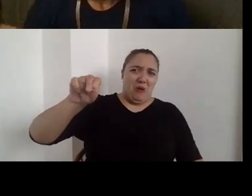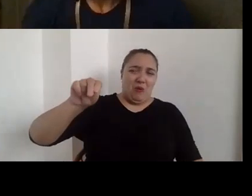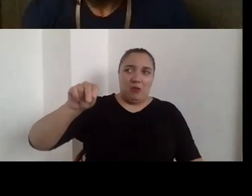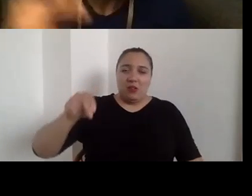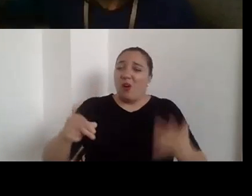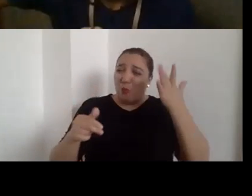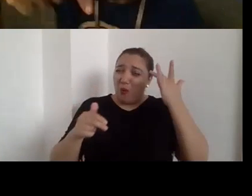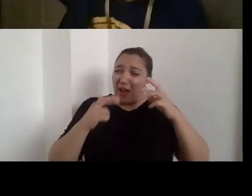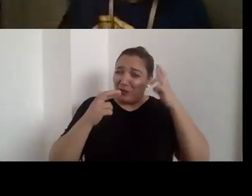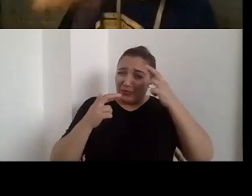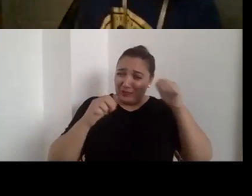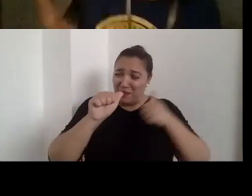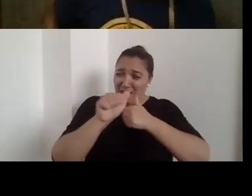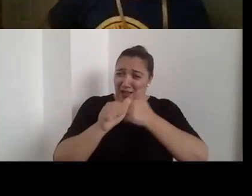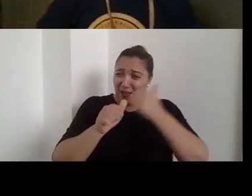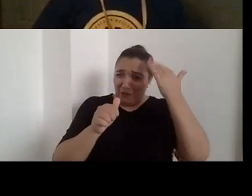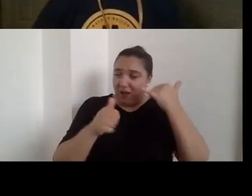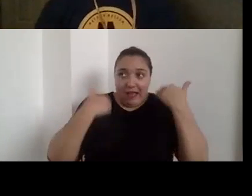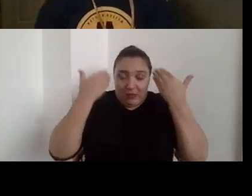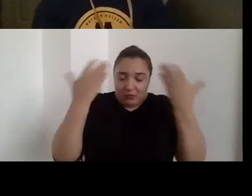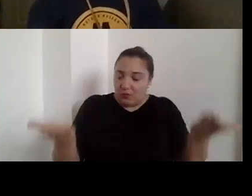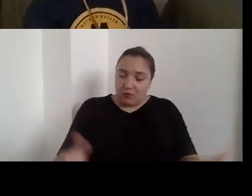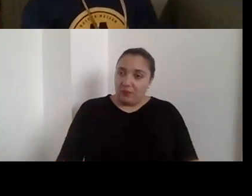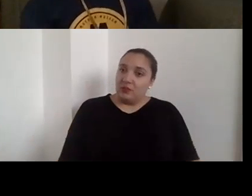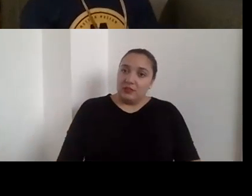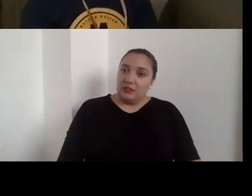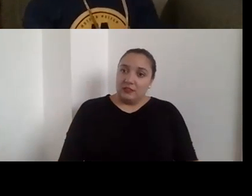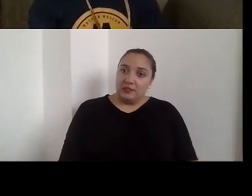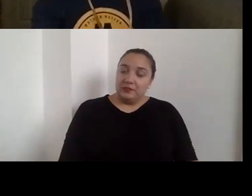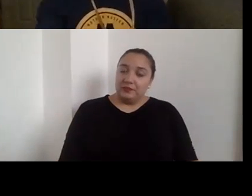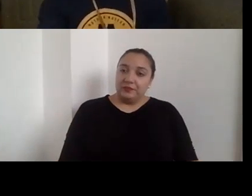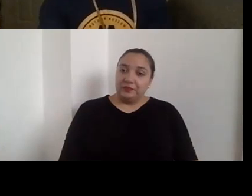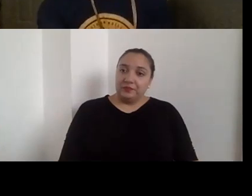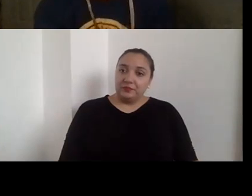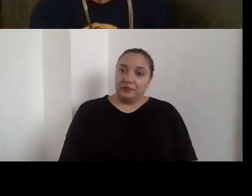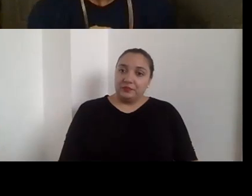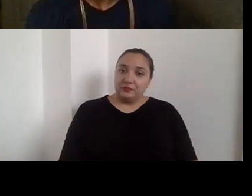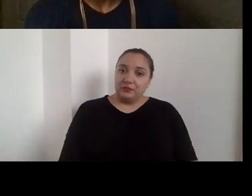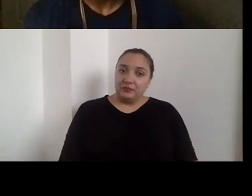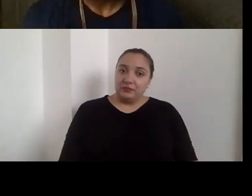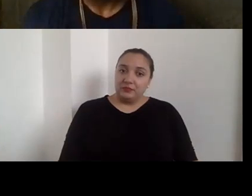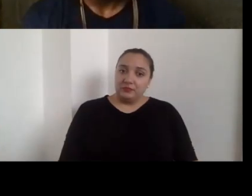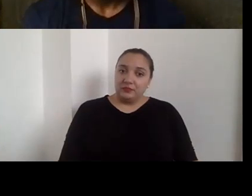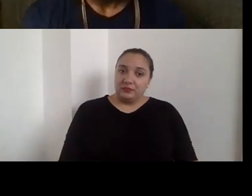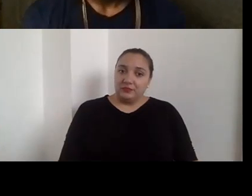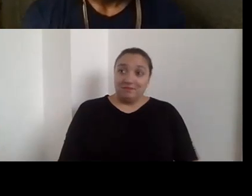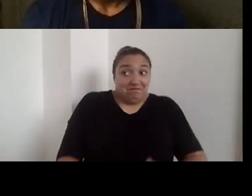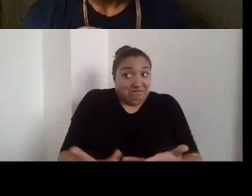Mm-hmm. >> Can Q, it looks like you're getting ready.